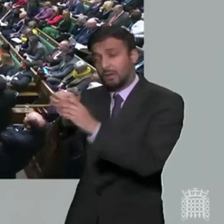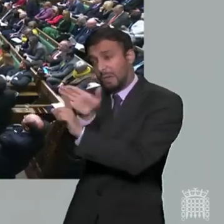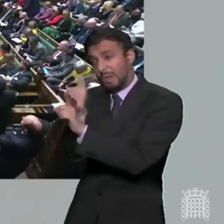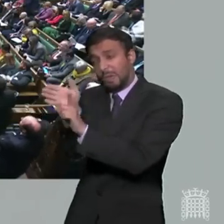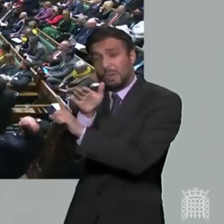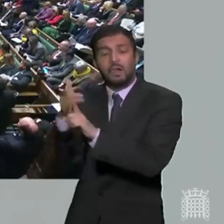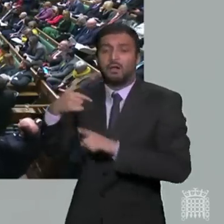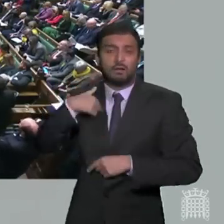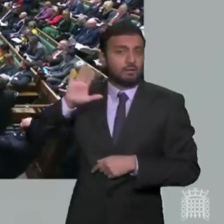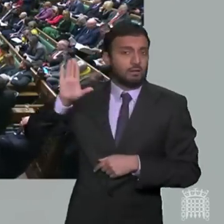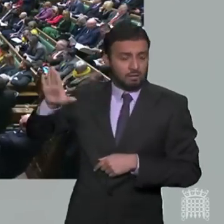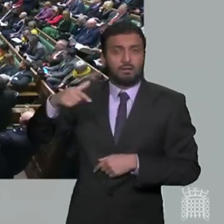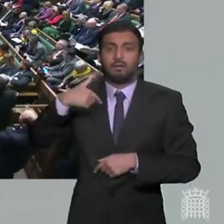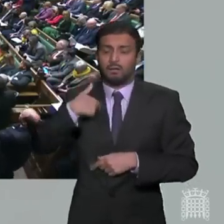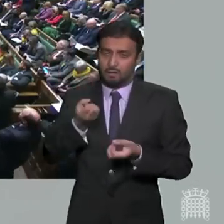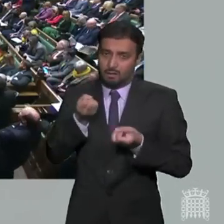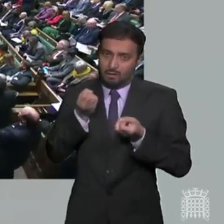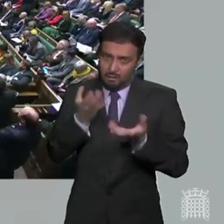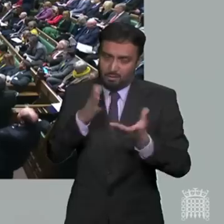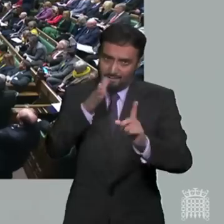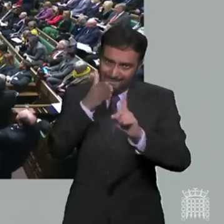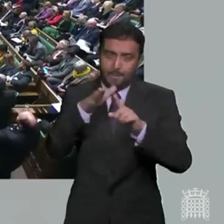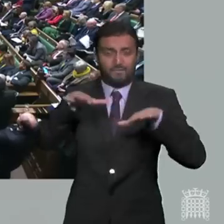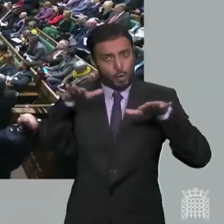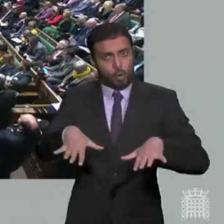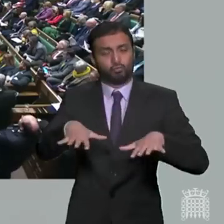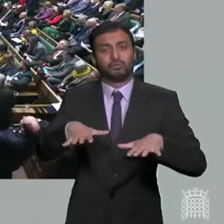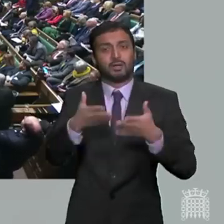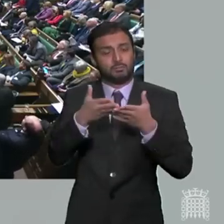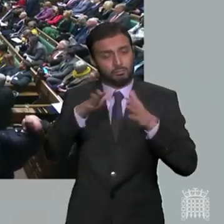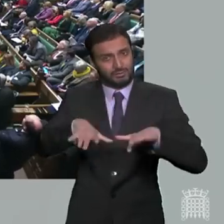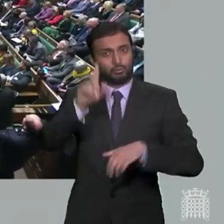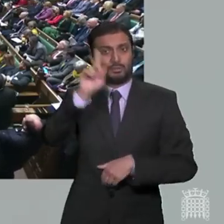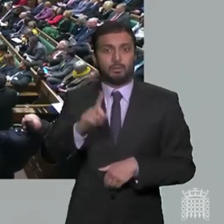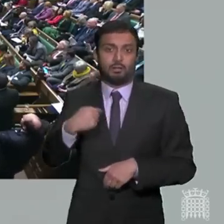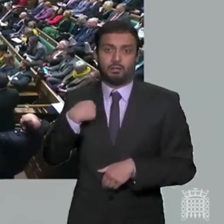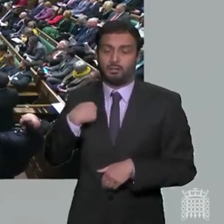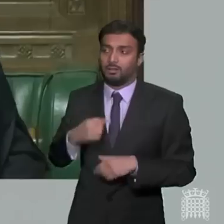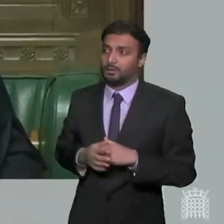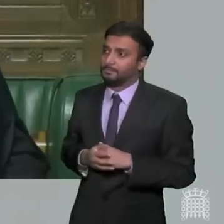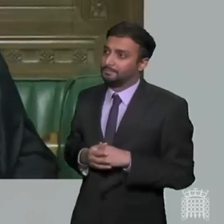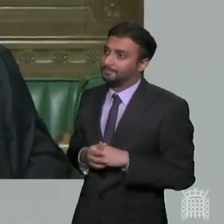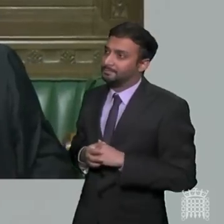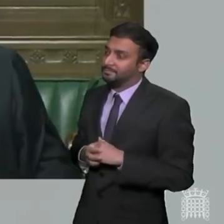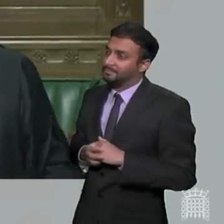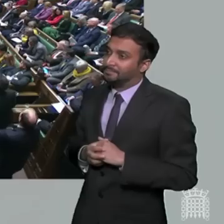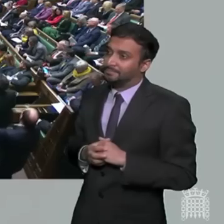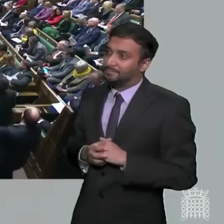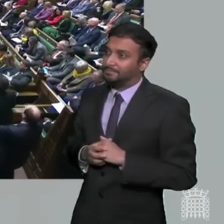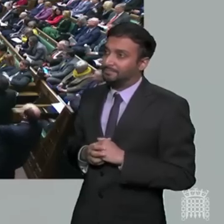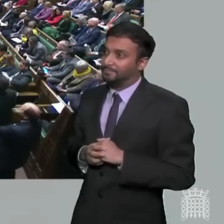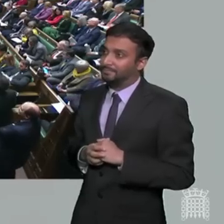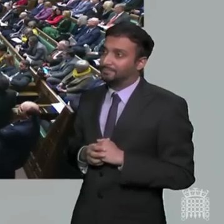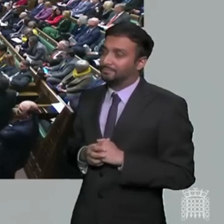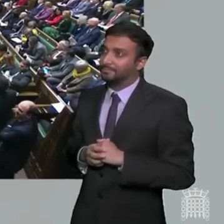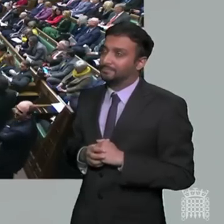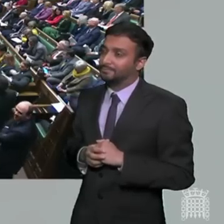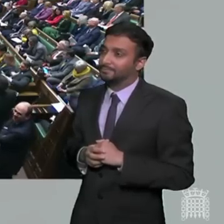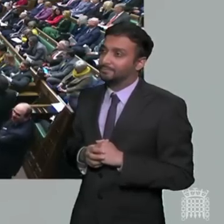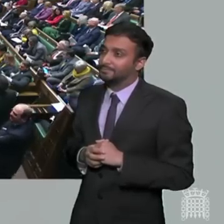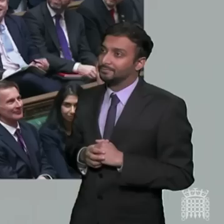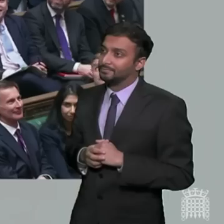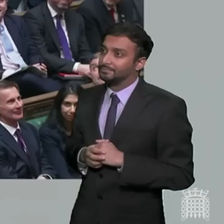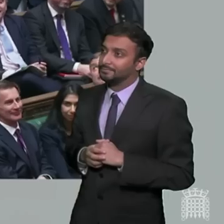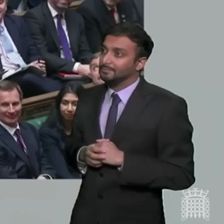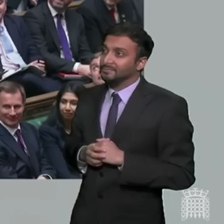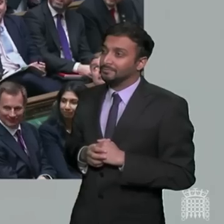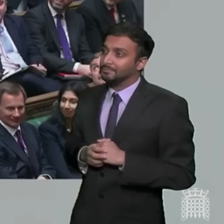Ruth Edwards (Rushcliffe) (Con) Q3.